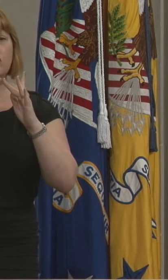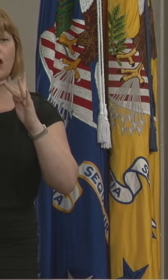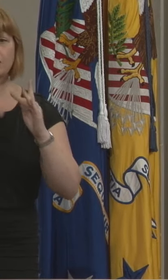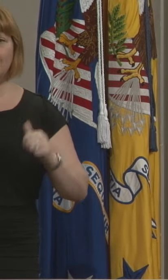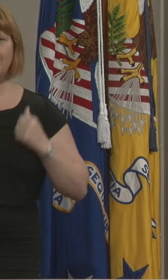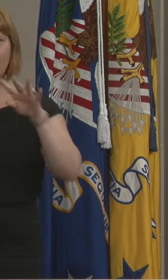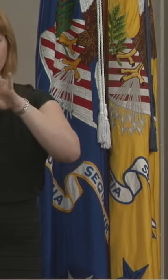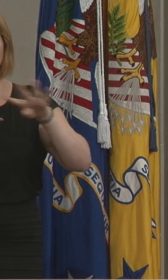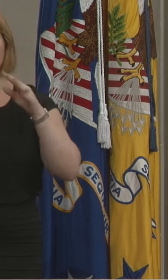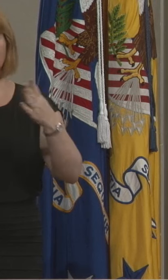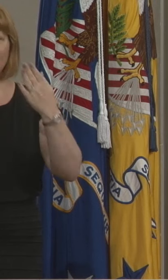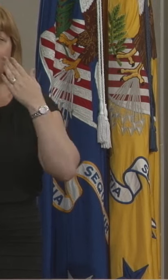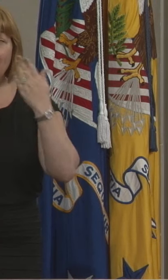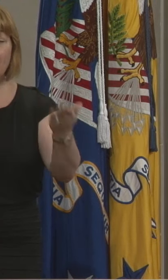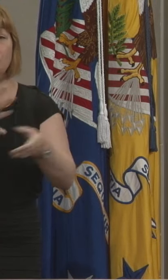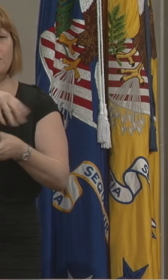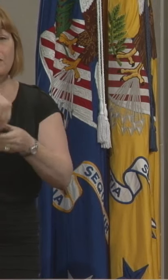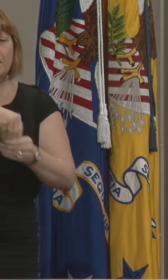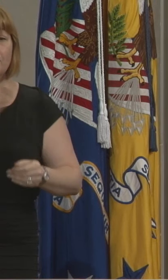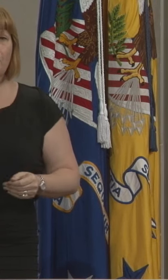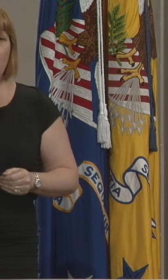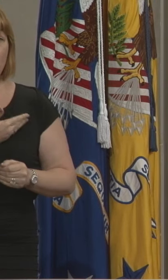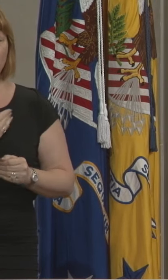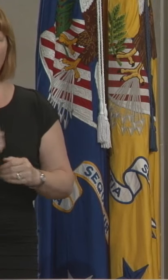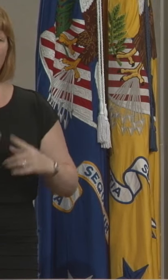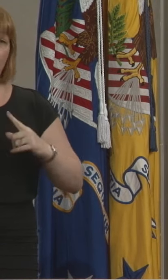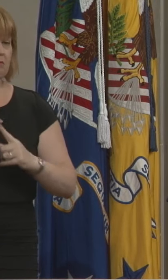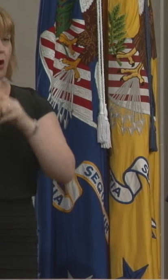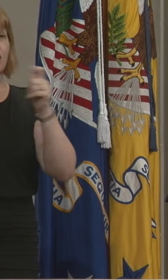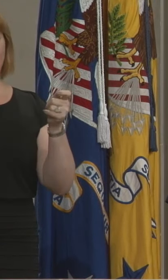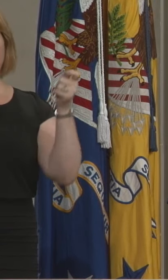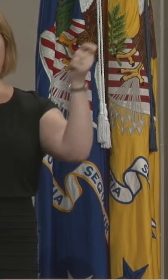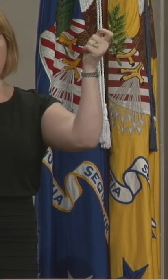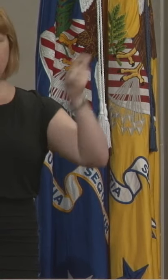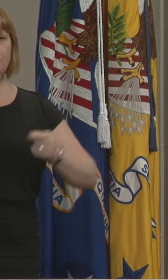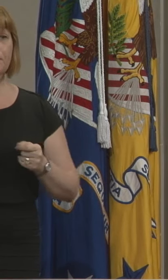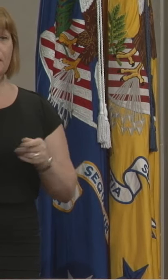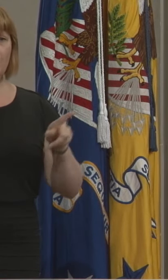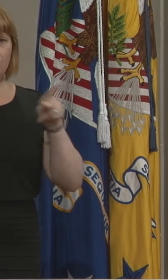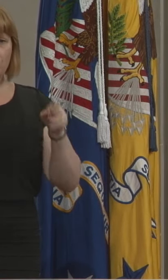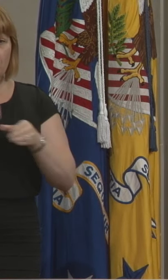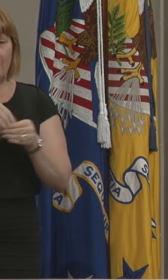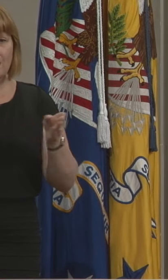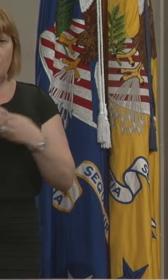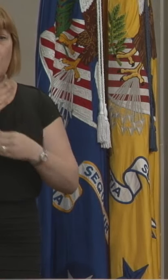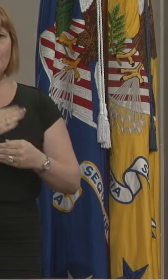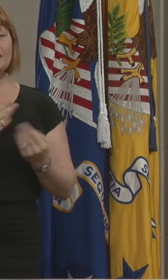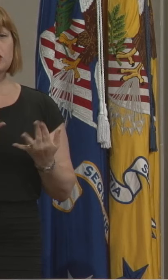THANK YOU FOR BEING A PART OF THIS REMARKABLE EVENT. AND FOR FOLKS HERE, PLEASE WAIT TO BE ESCORTED TO THE EXITS,